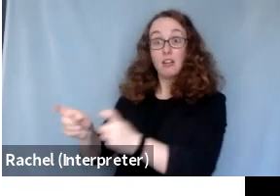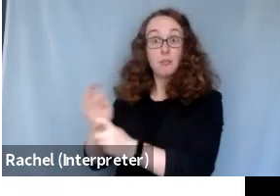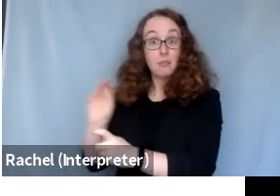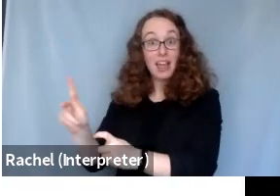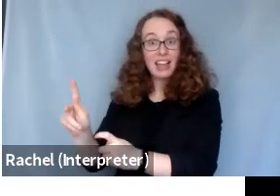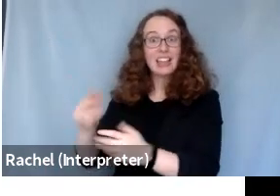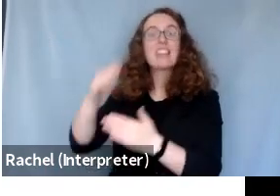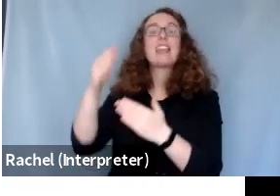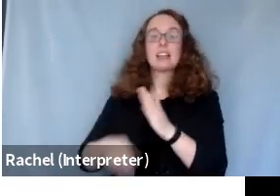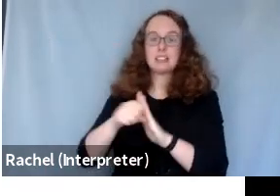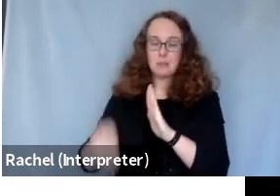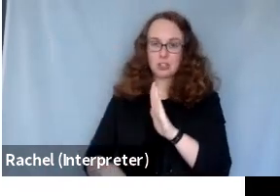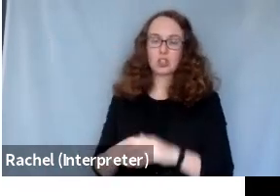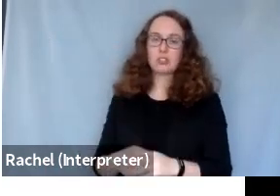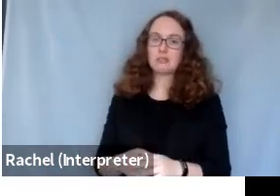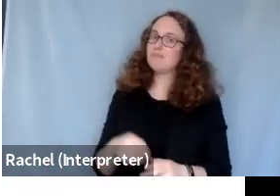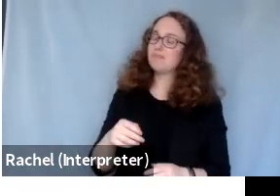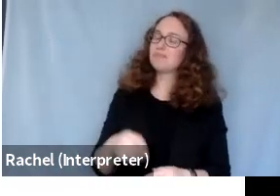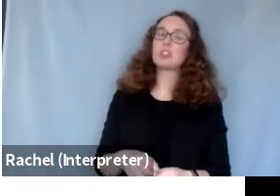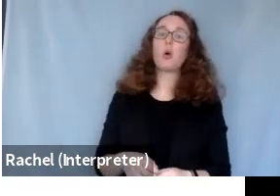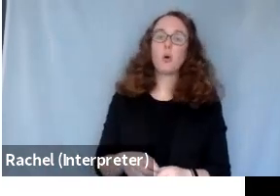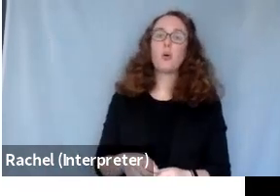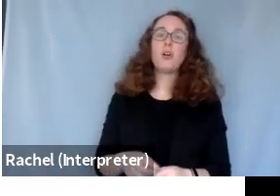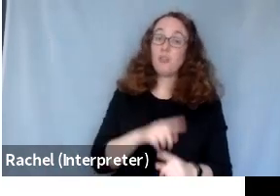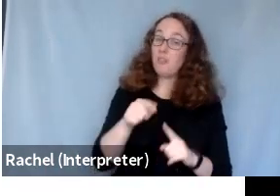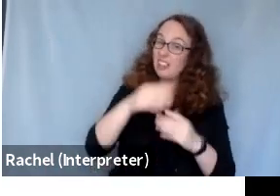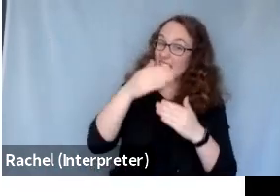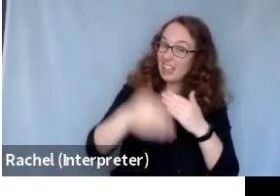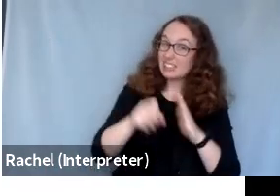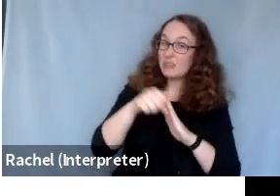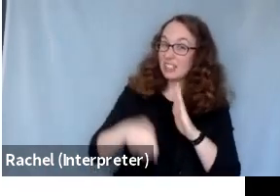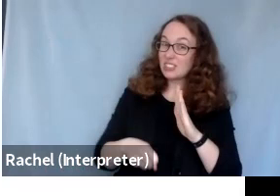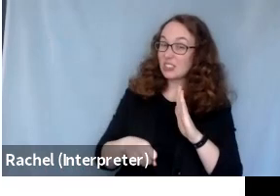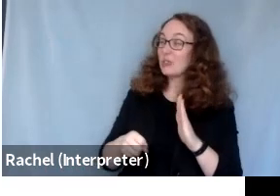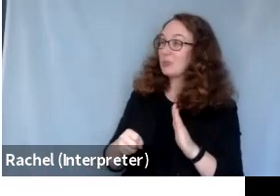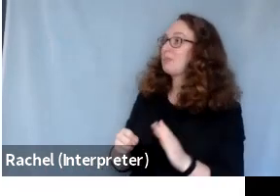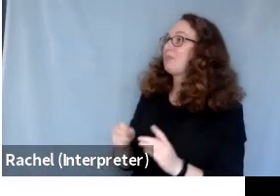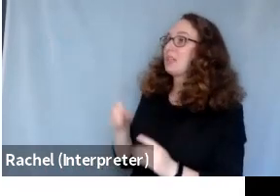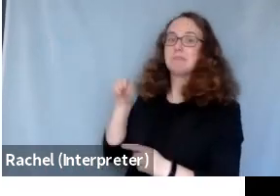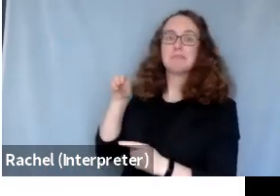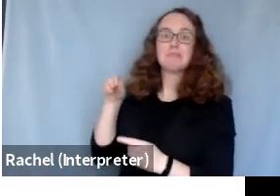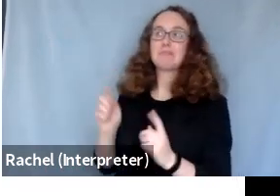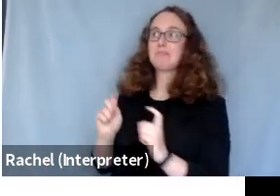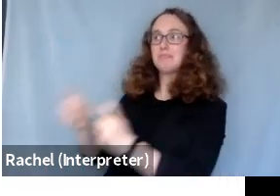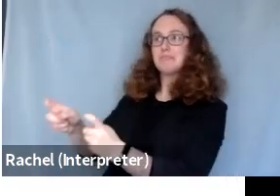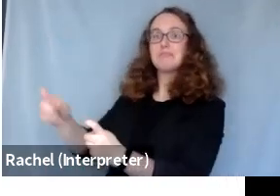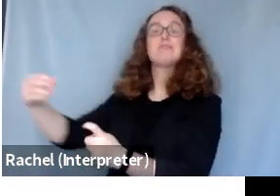we're really looking for the used book and that's when you can get the most bang for your buck. We take used books, or buybacks